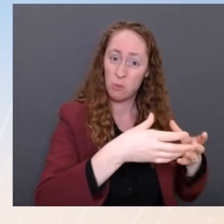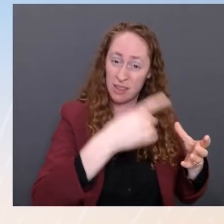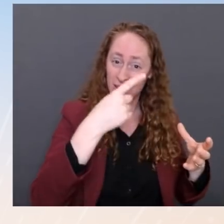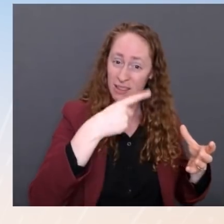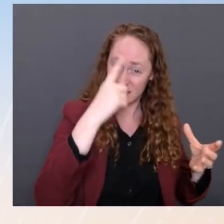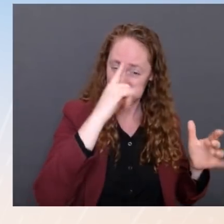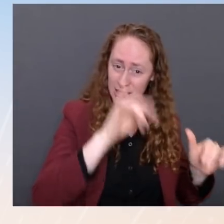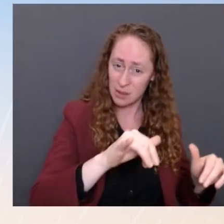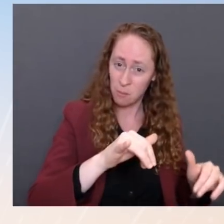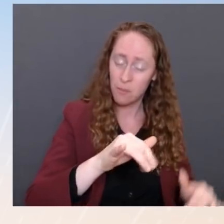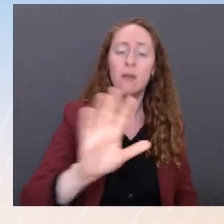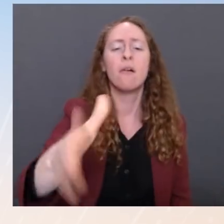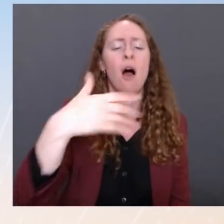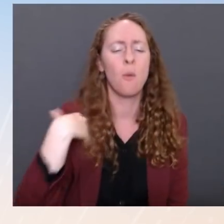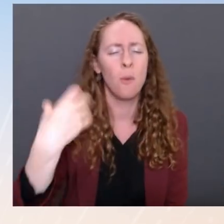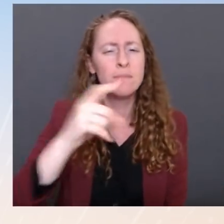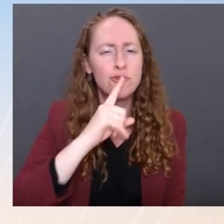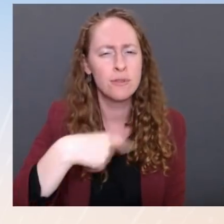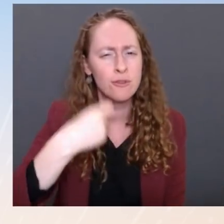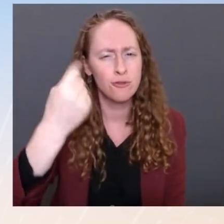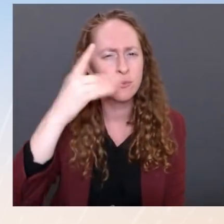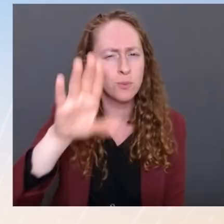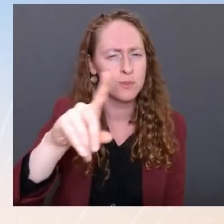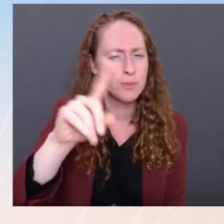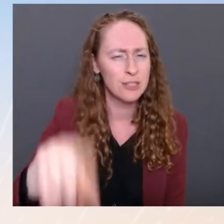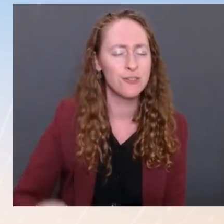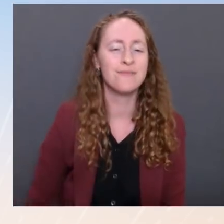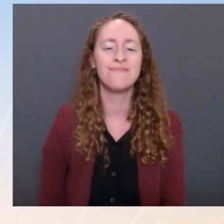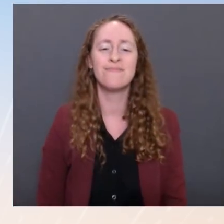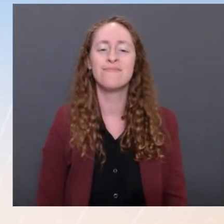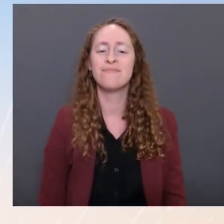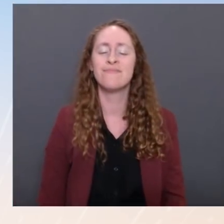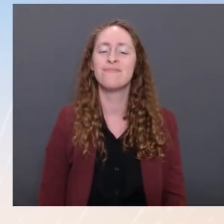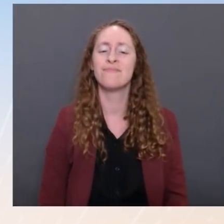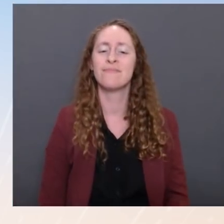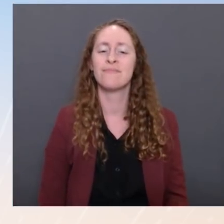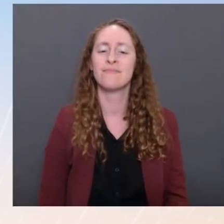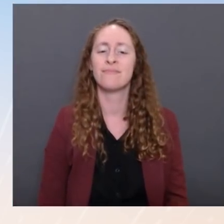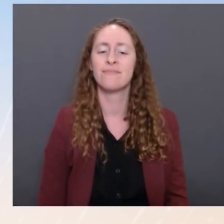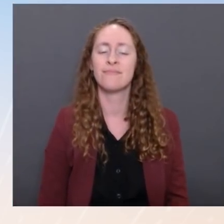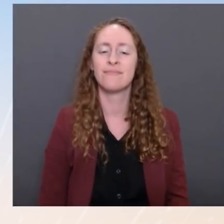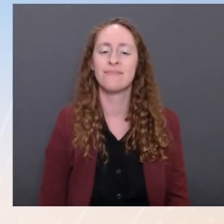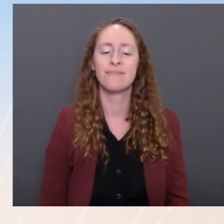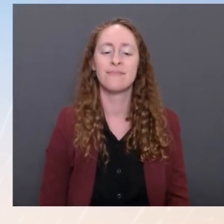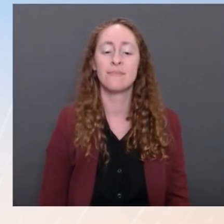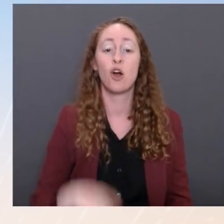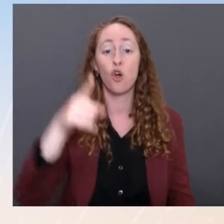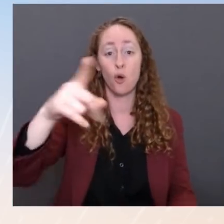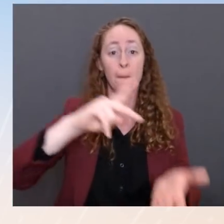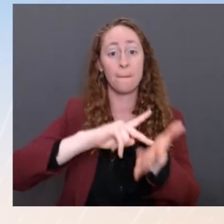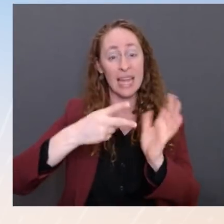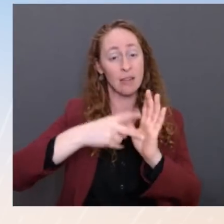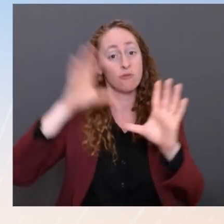that there will ever be a period of time where there will not be a ultra-MAGA party or if --